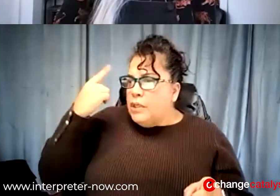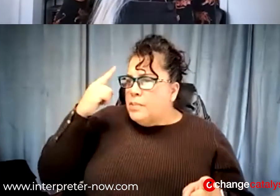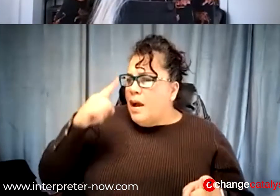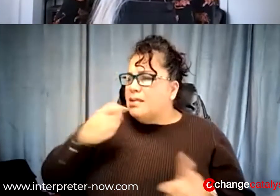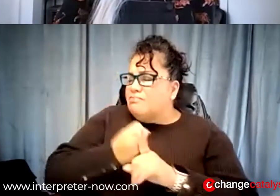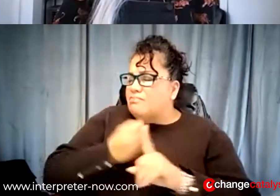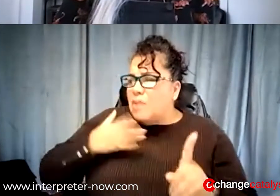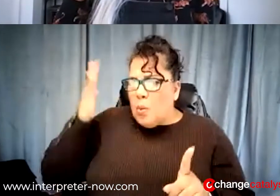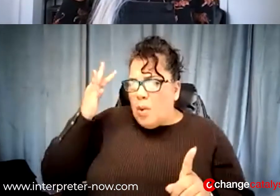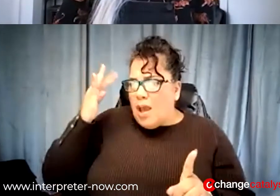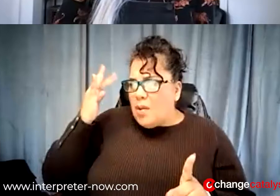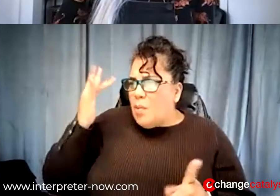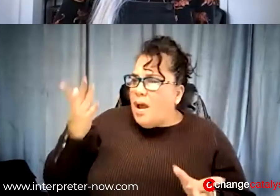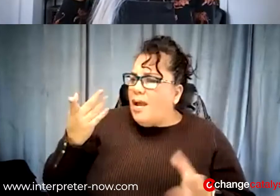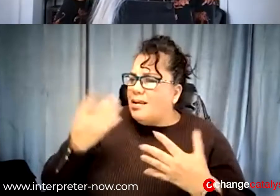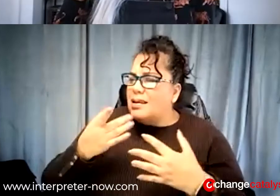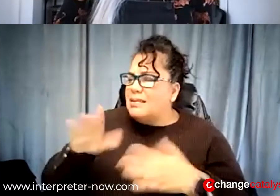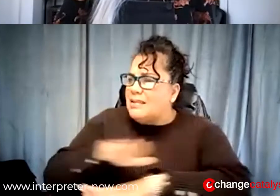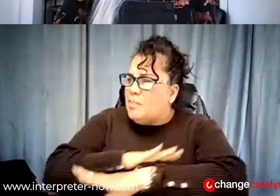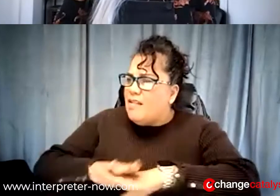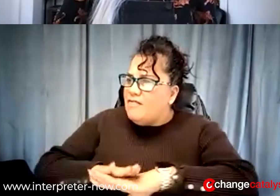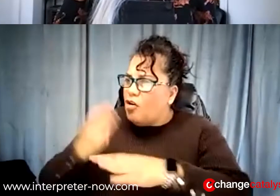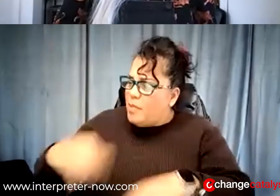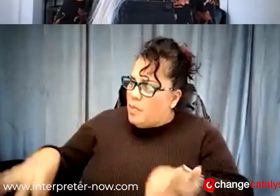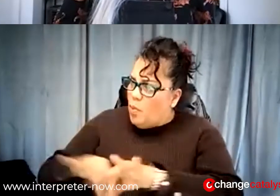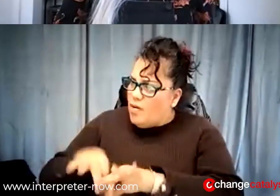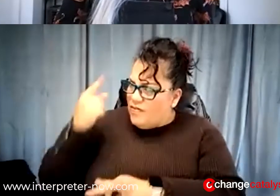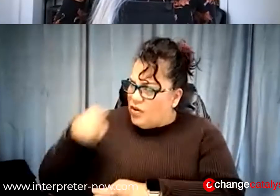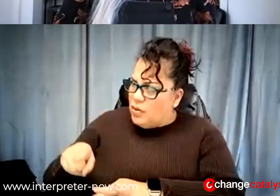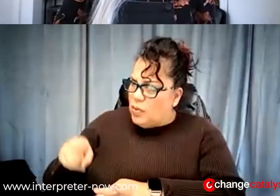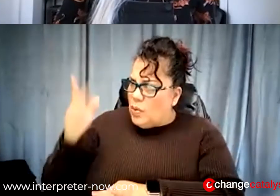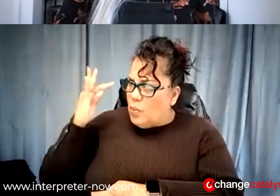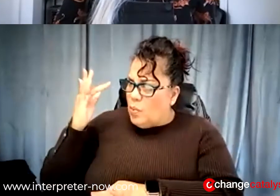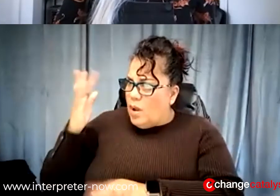Why is it important to you that women are raising their OwnTrails?